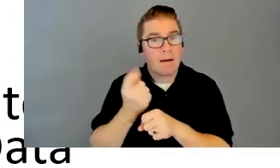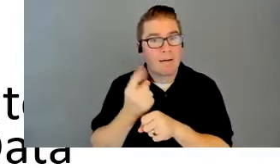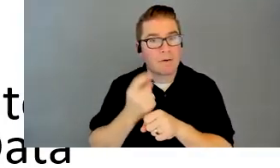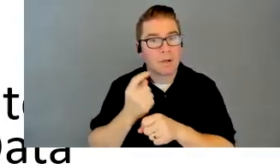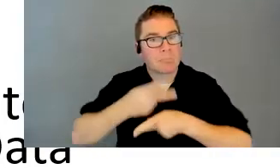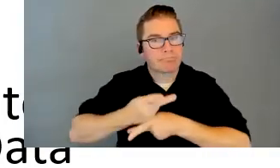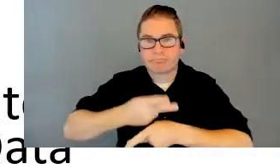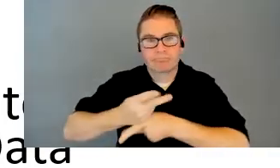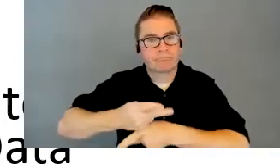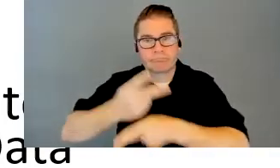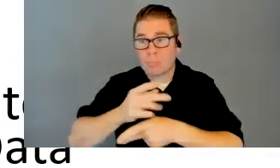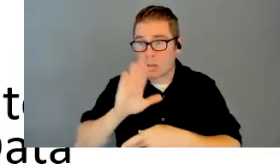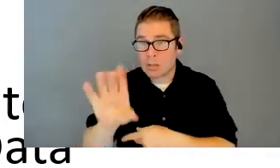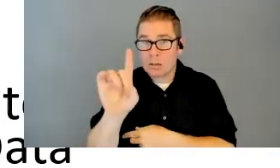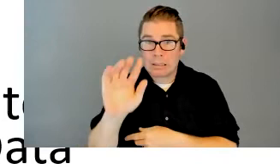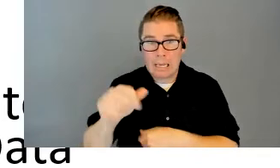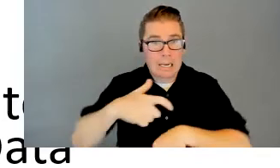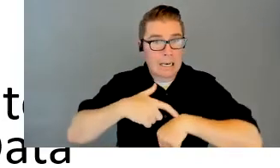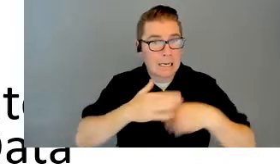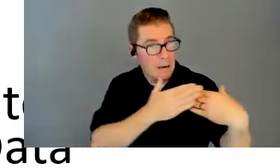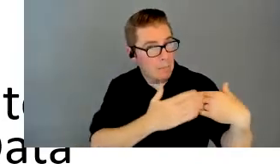And if a bunch of you in the same department go through